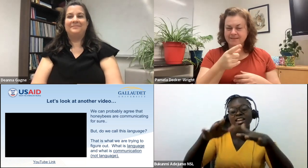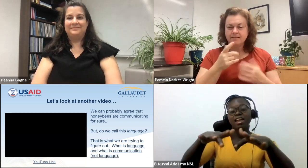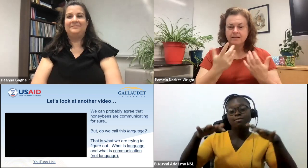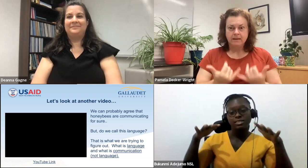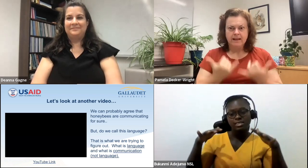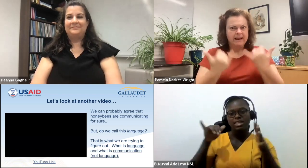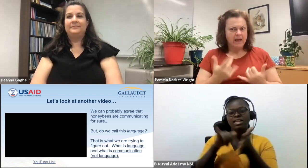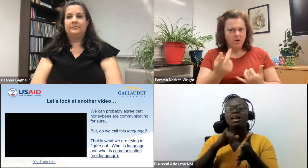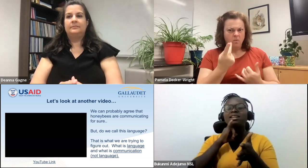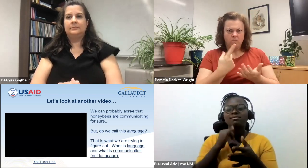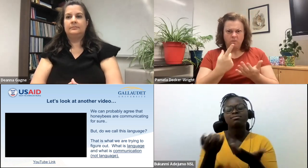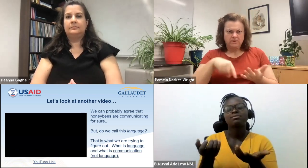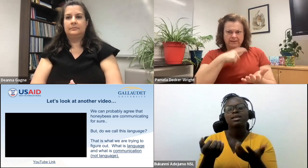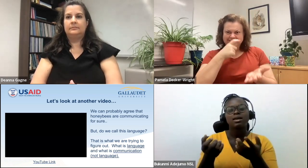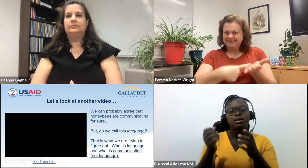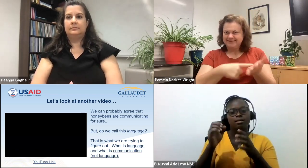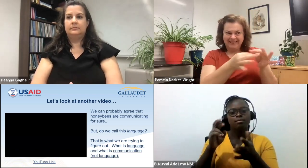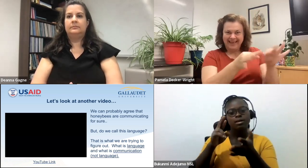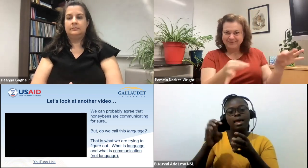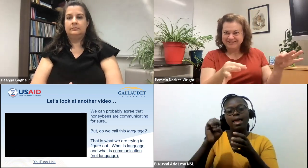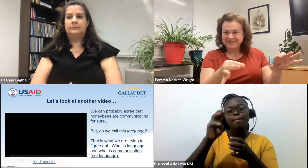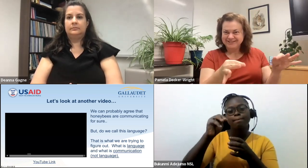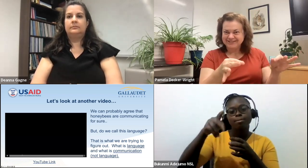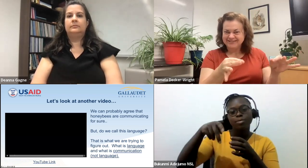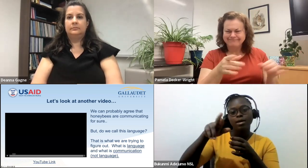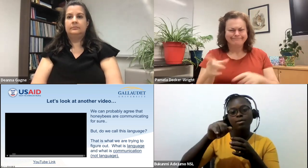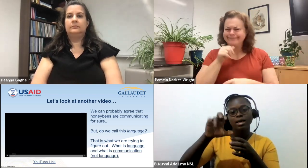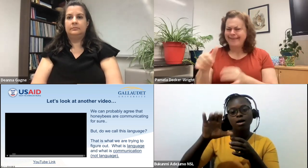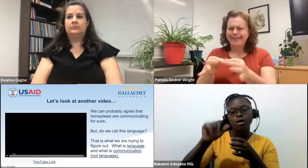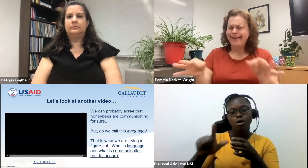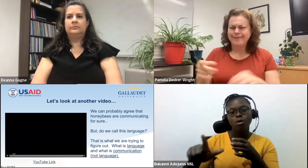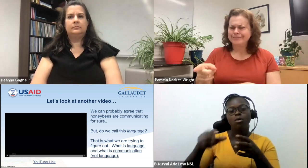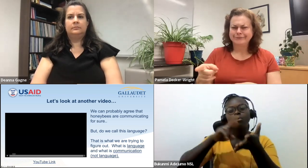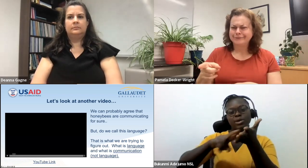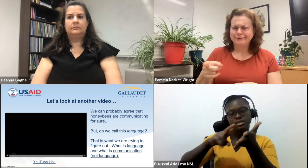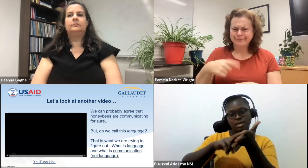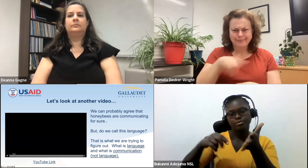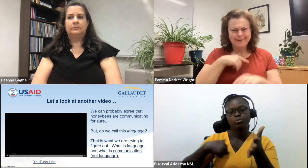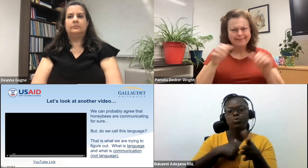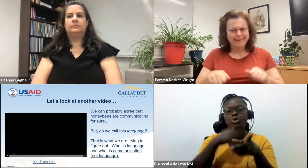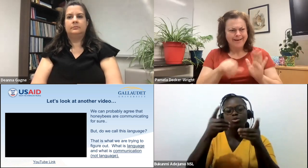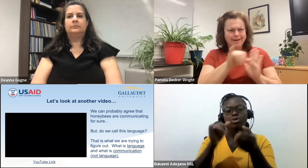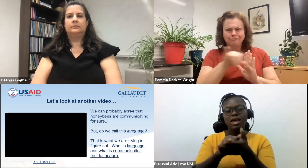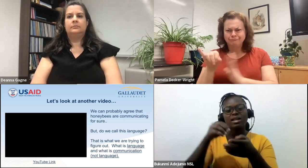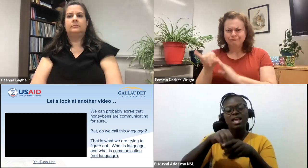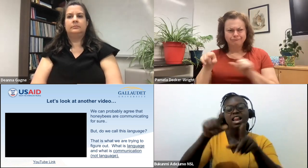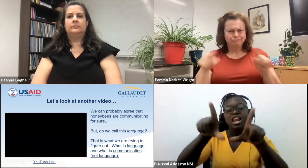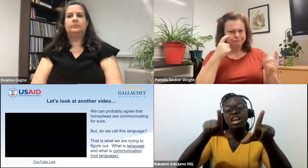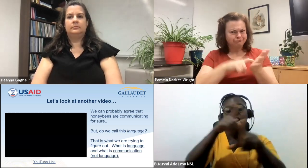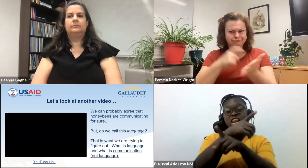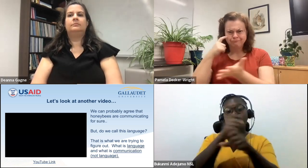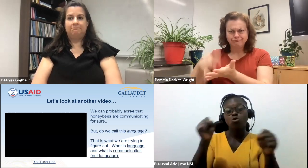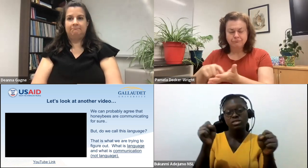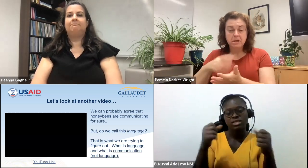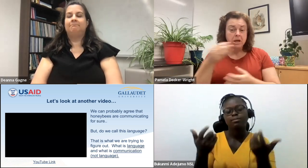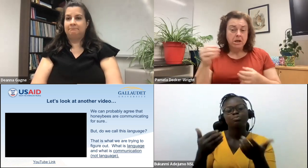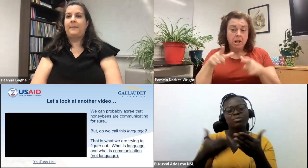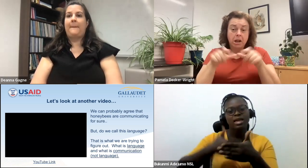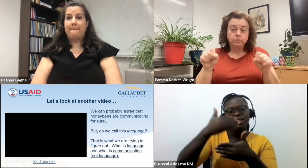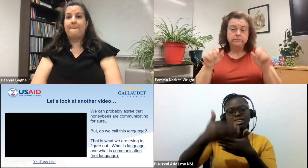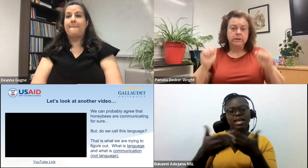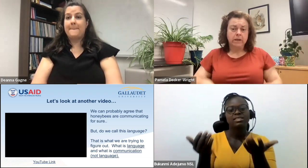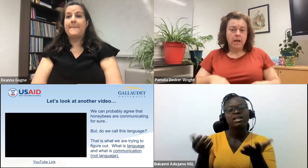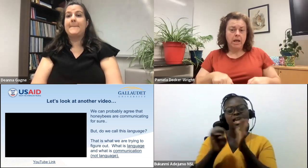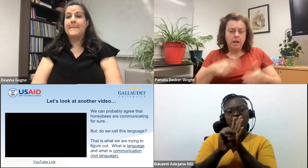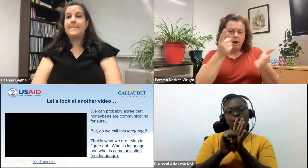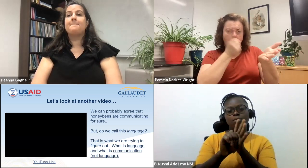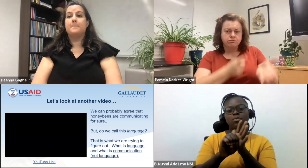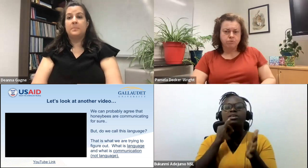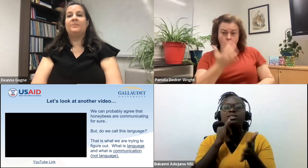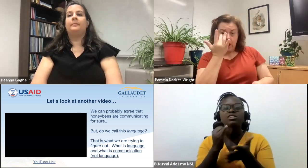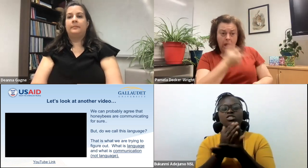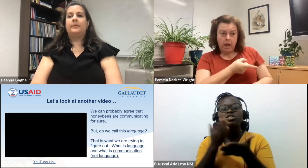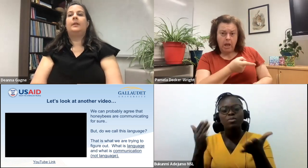The next example is something near and dear to me. This is something that now we've just discussed language. The next thing we're showing is not language. And yet you can see certain things you can identify. So as linguist.